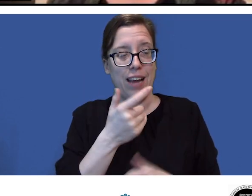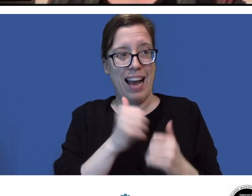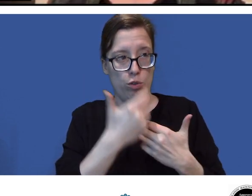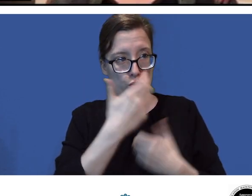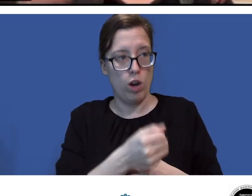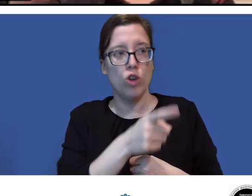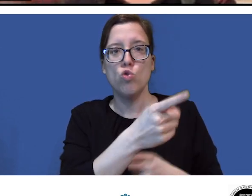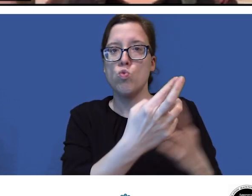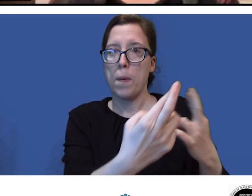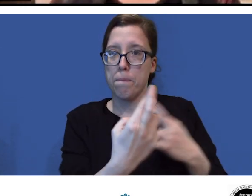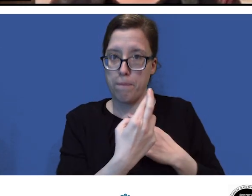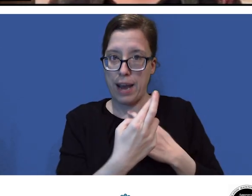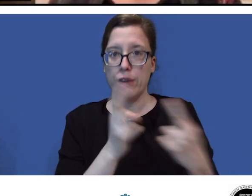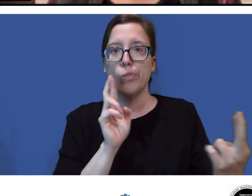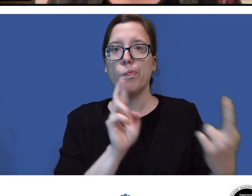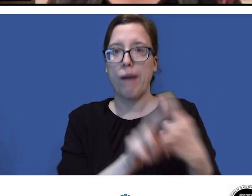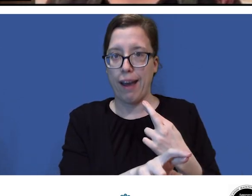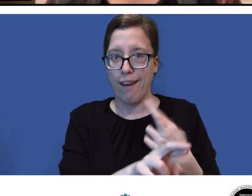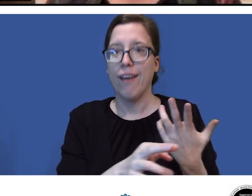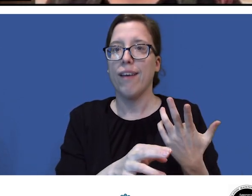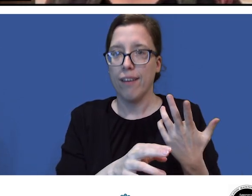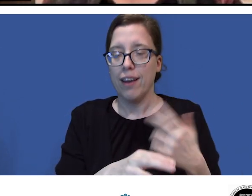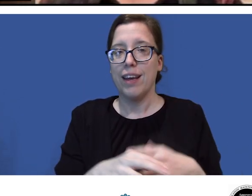and I wish I could see you right now–but if nothing else,